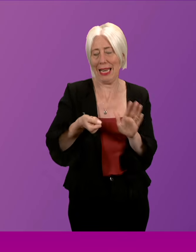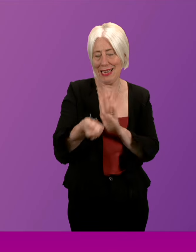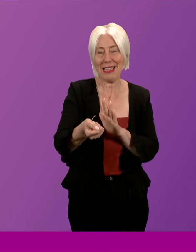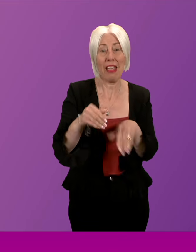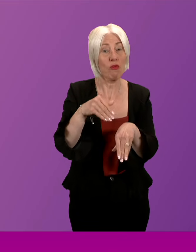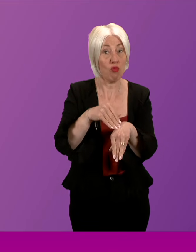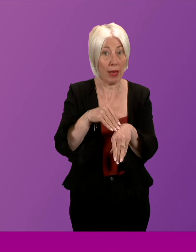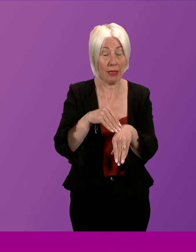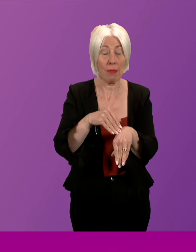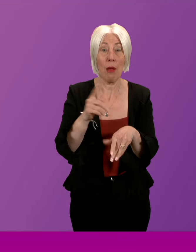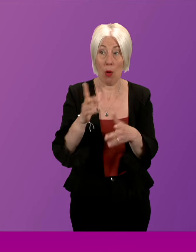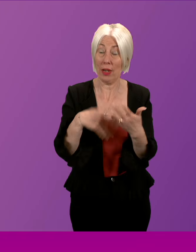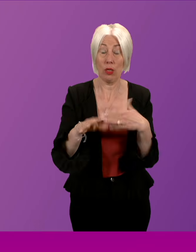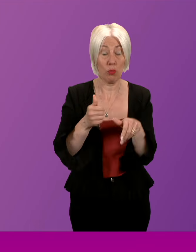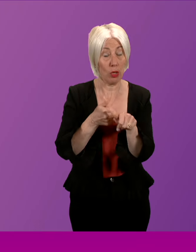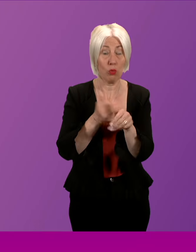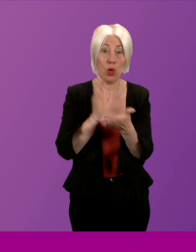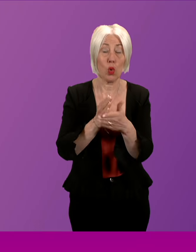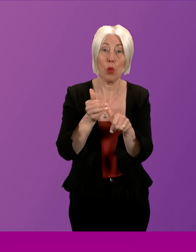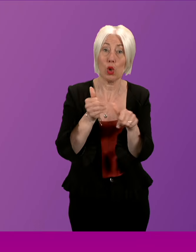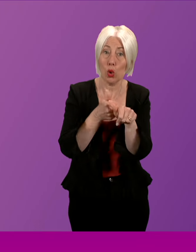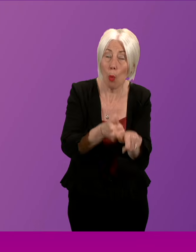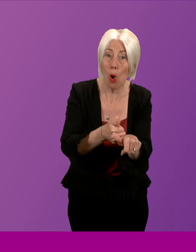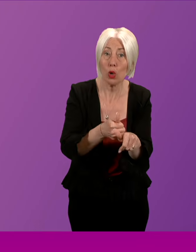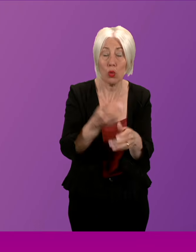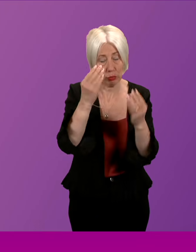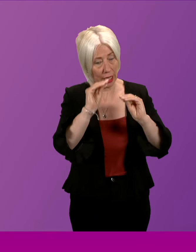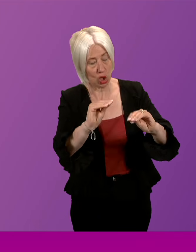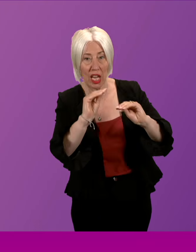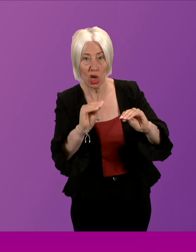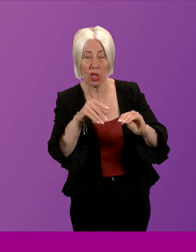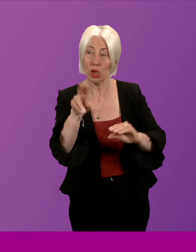of which is the support that we make available for education programmes in our schools and in